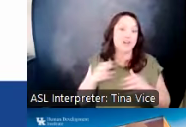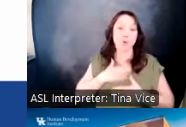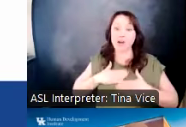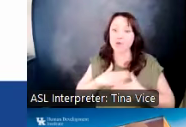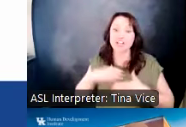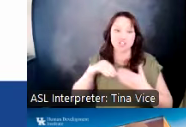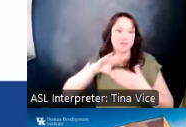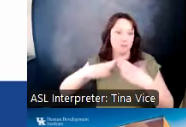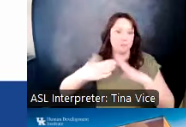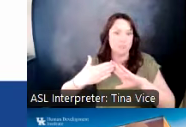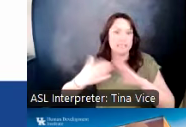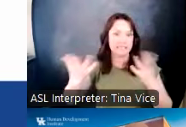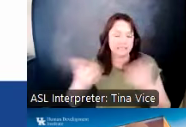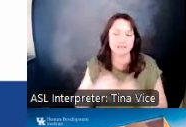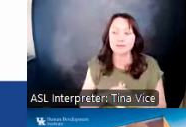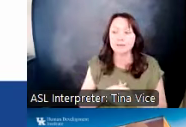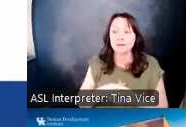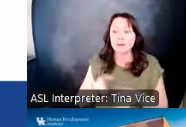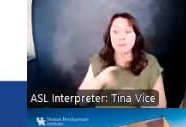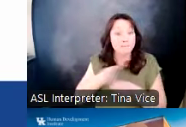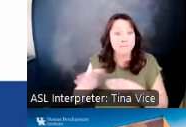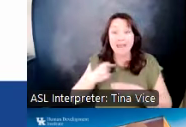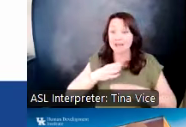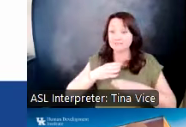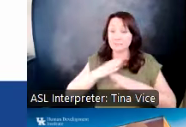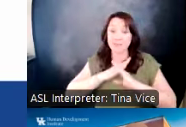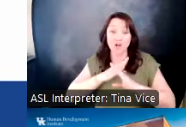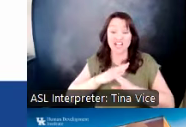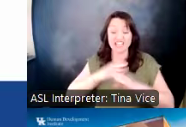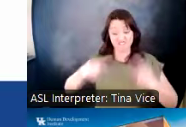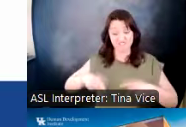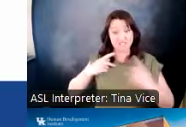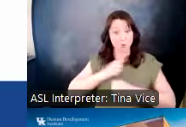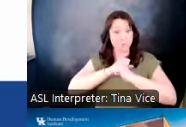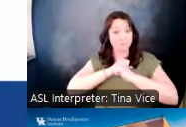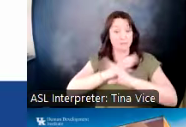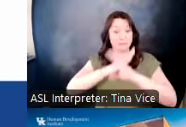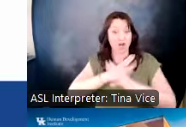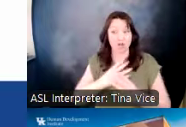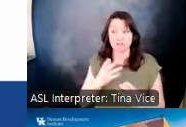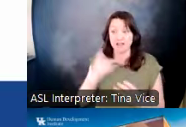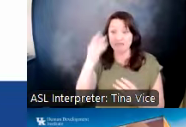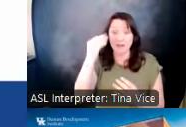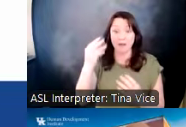barriers there is physical. Is it physically accessible? Thinking about um how someone can physically access those